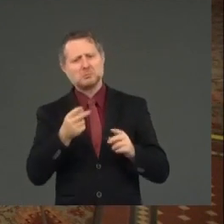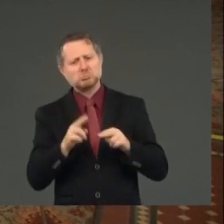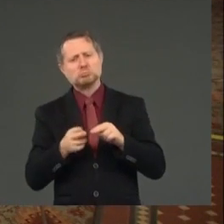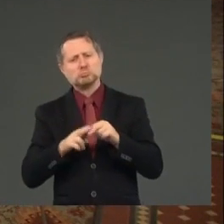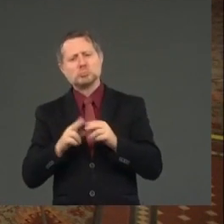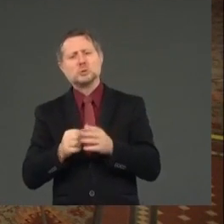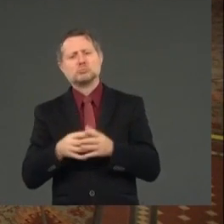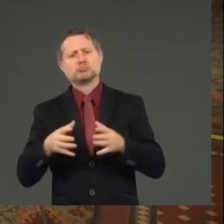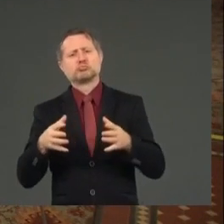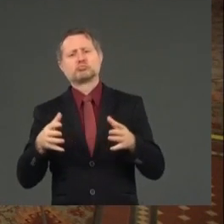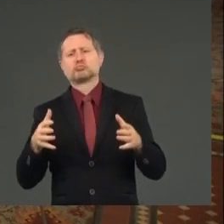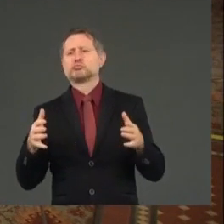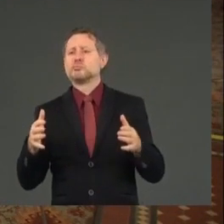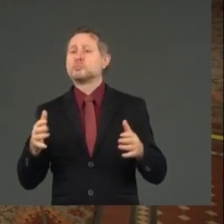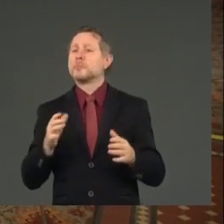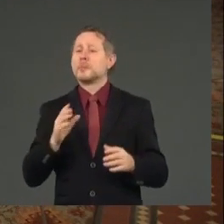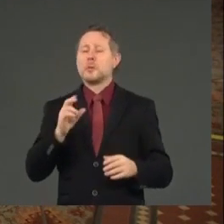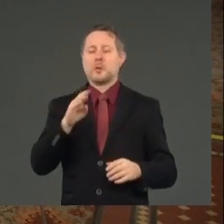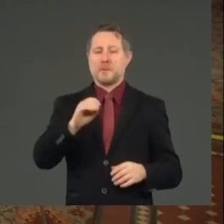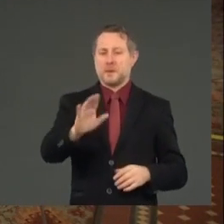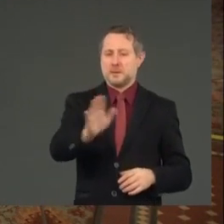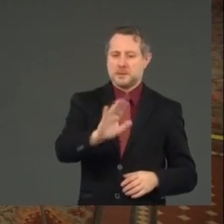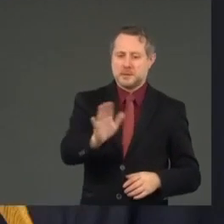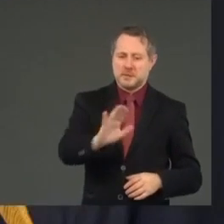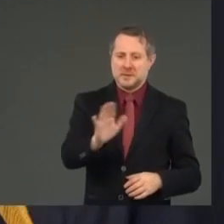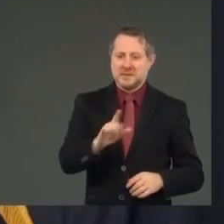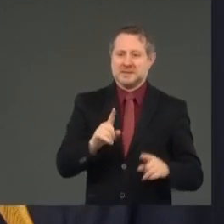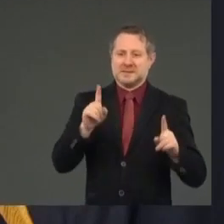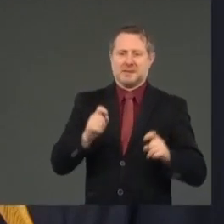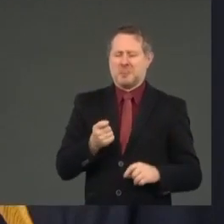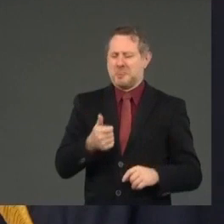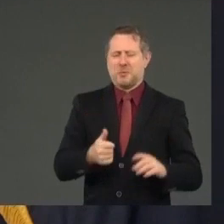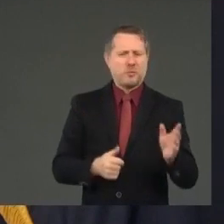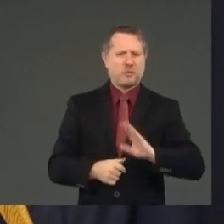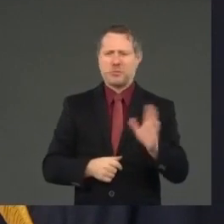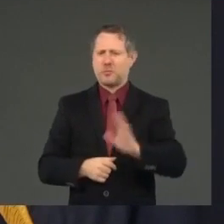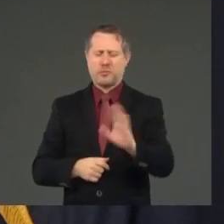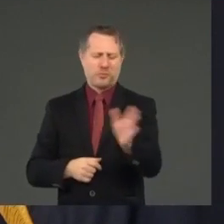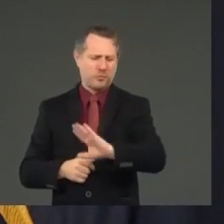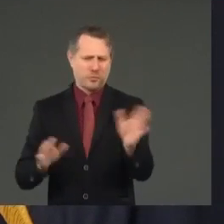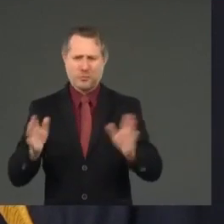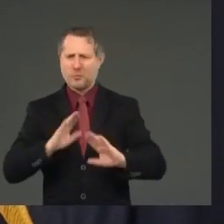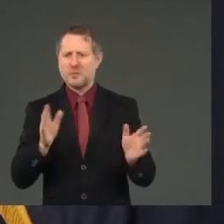NO -- YOU KNOW, TESTING IS SPOTTY, YOU KNOW EVERY DAY THERE